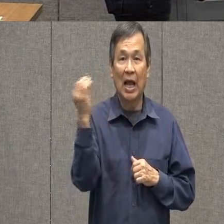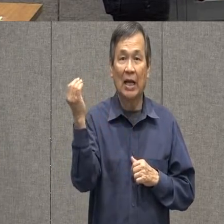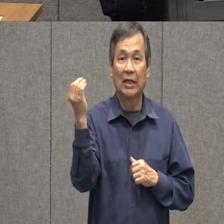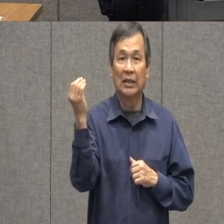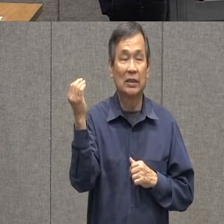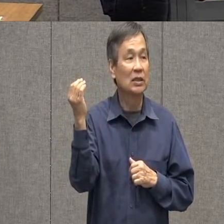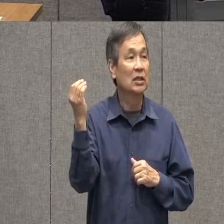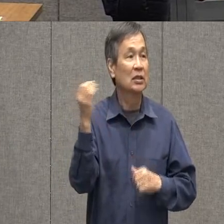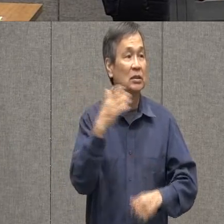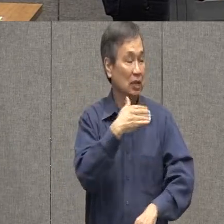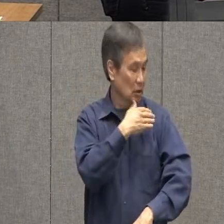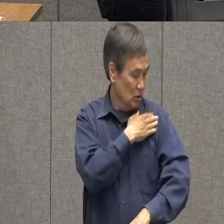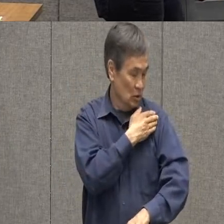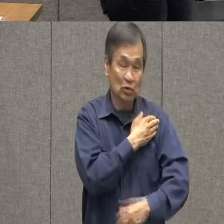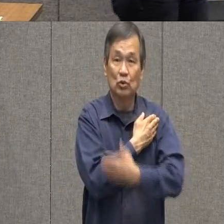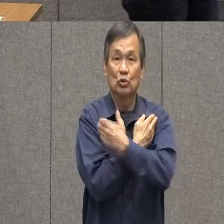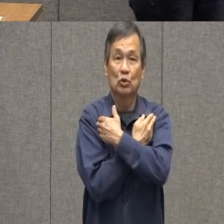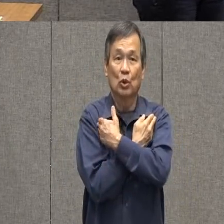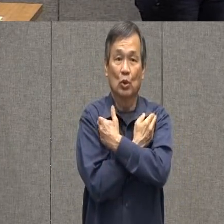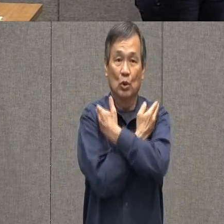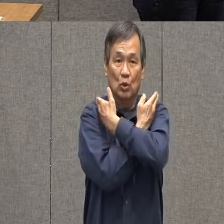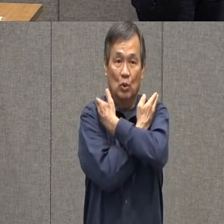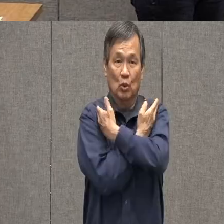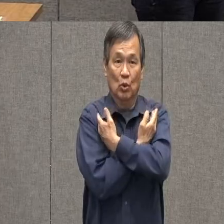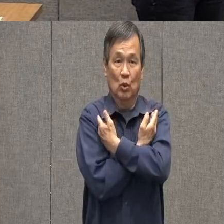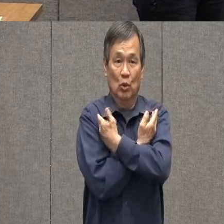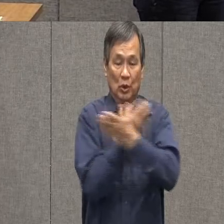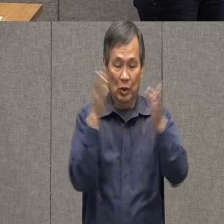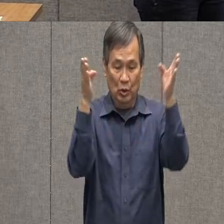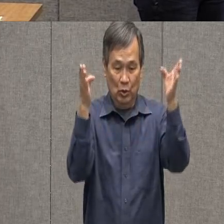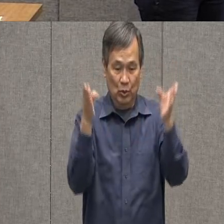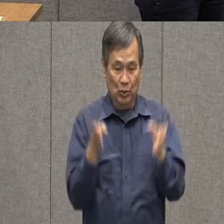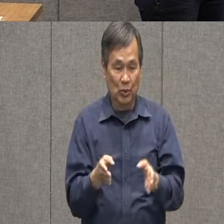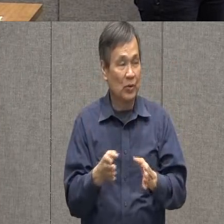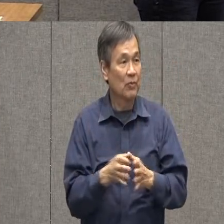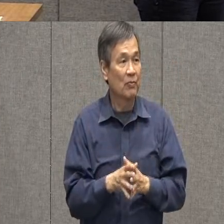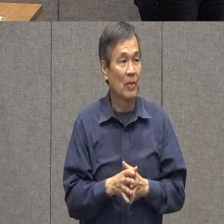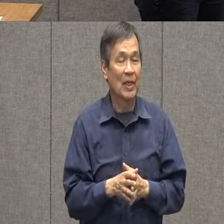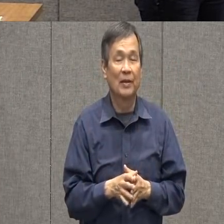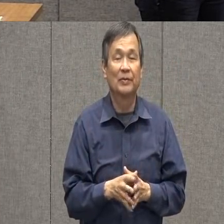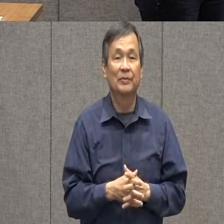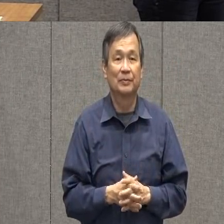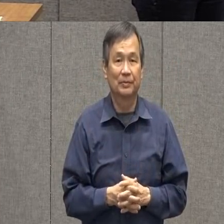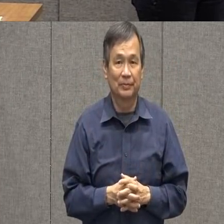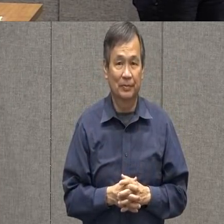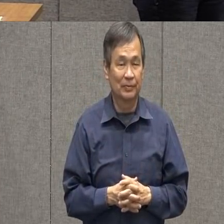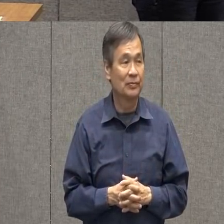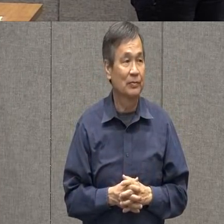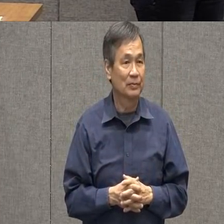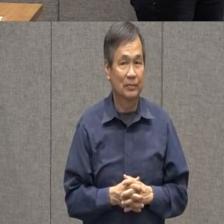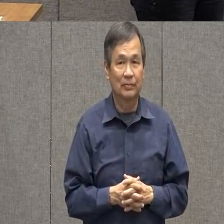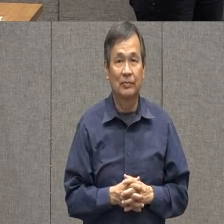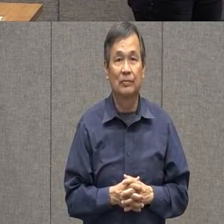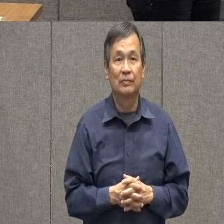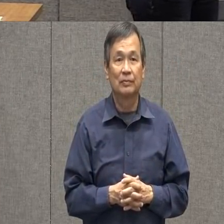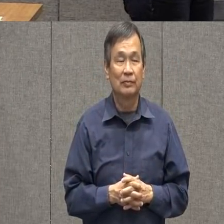Yeah, it kinda starts at the shoulder area and then works its way to the hips. Shoulder to hip is the general area.